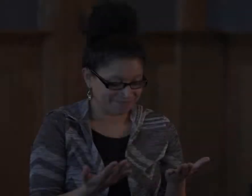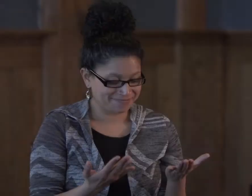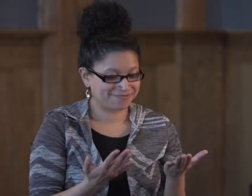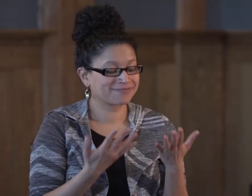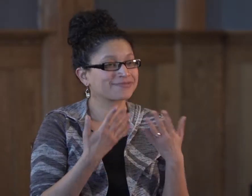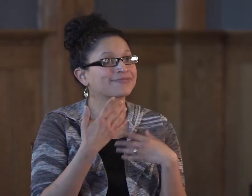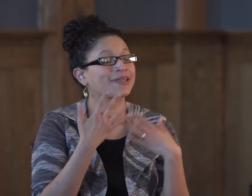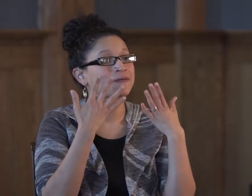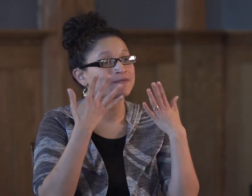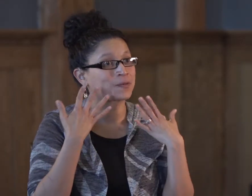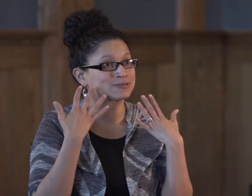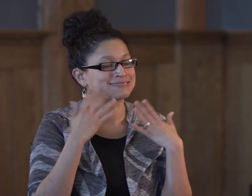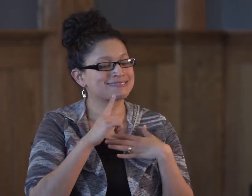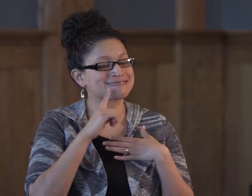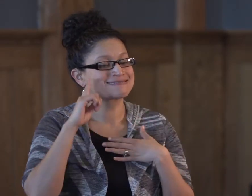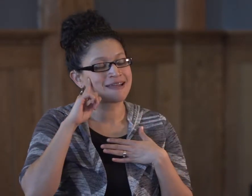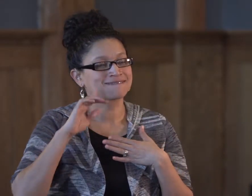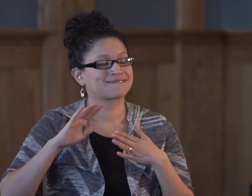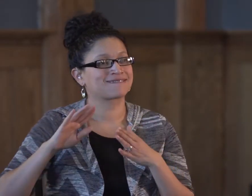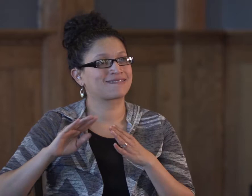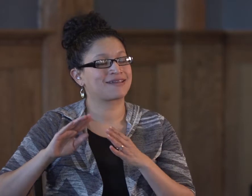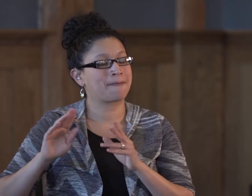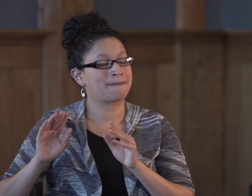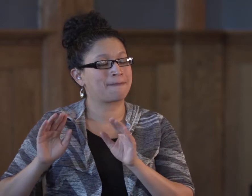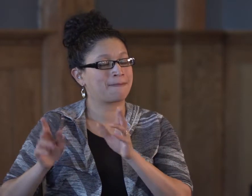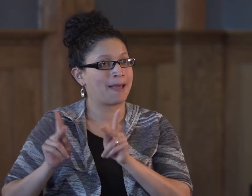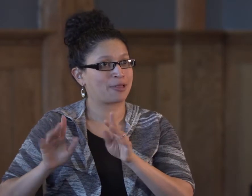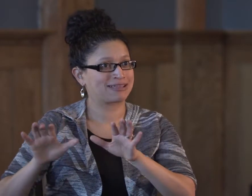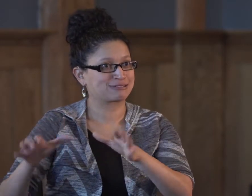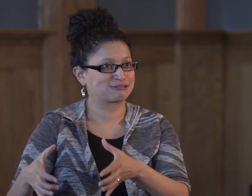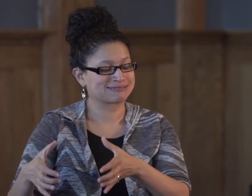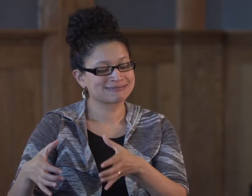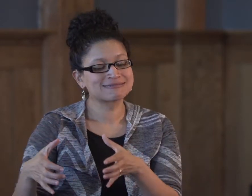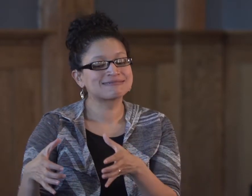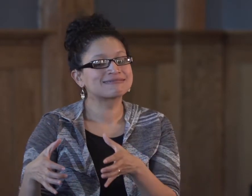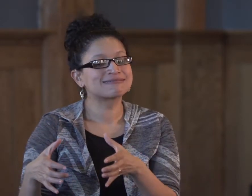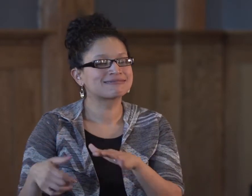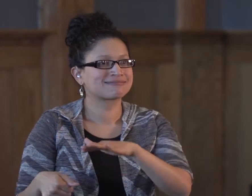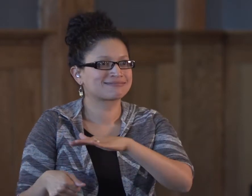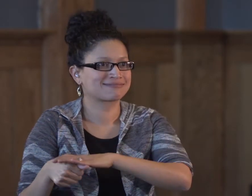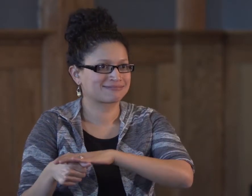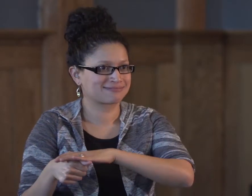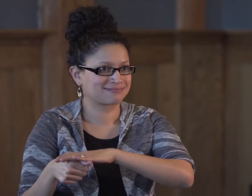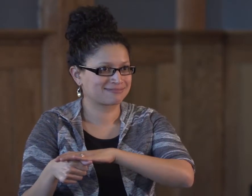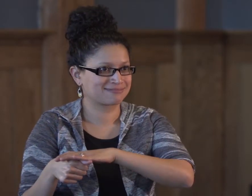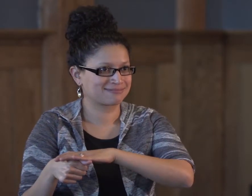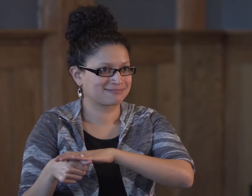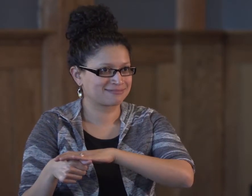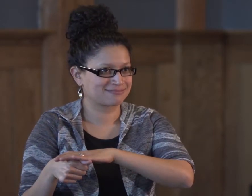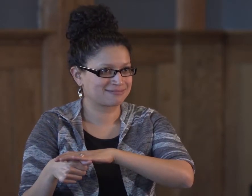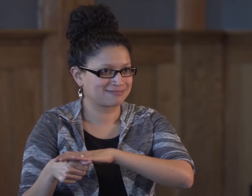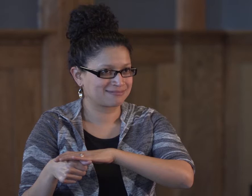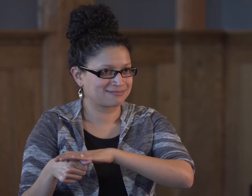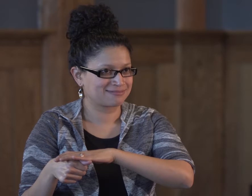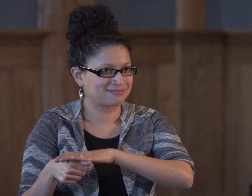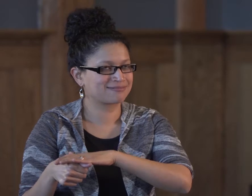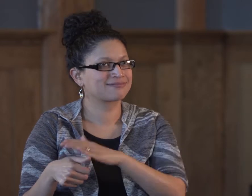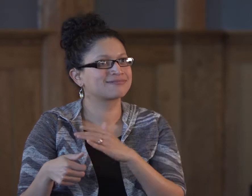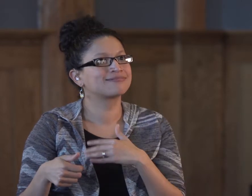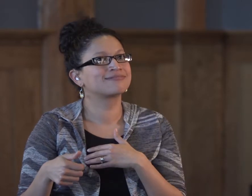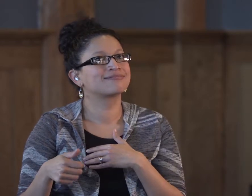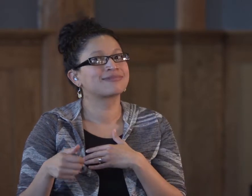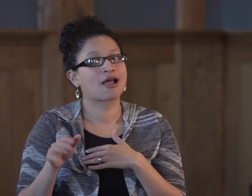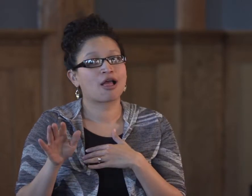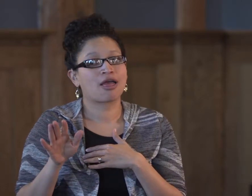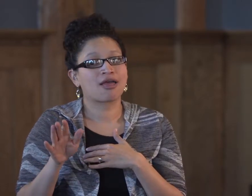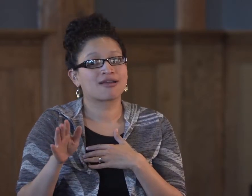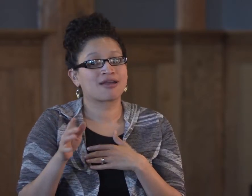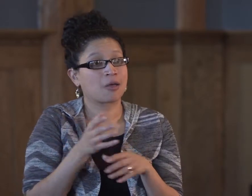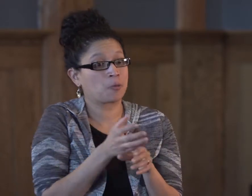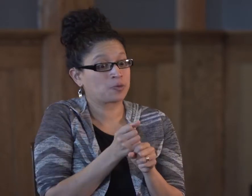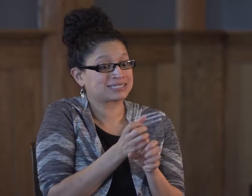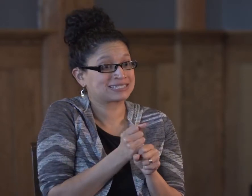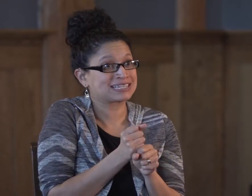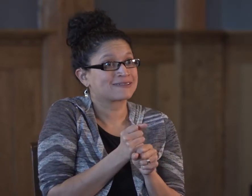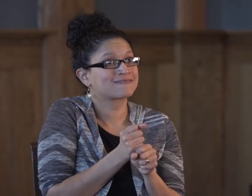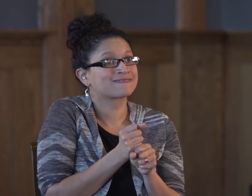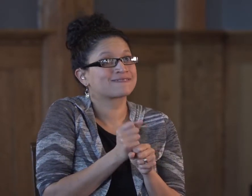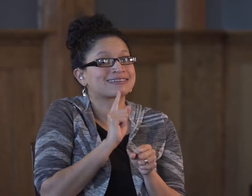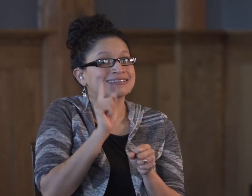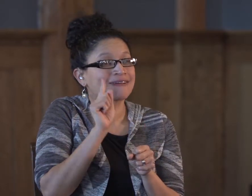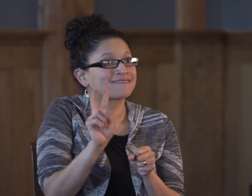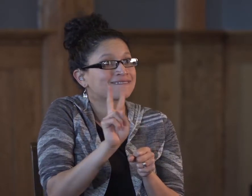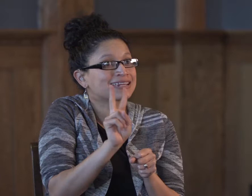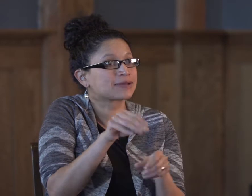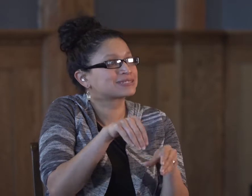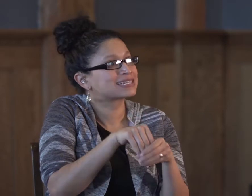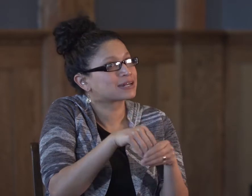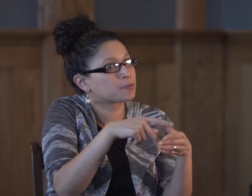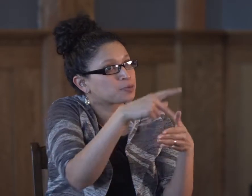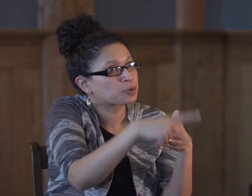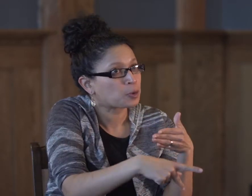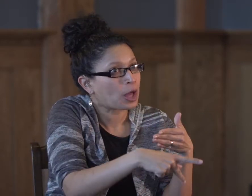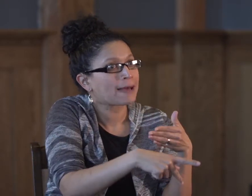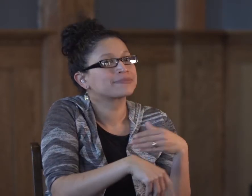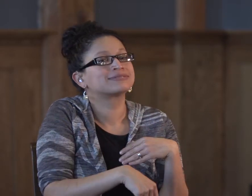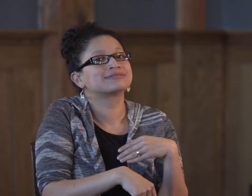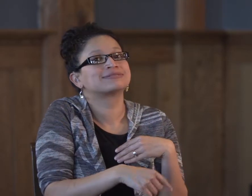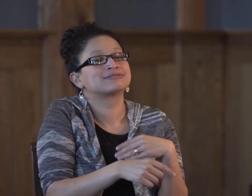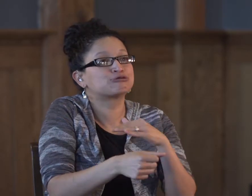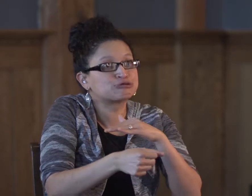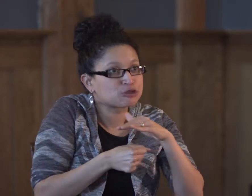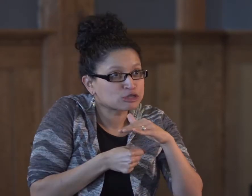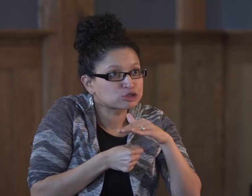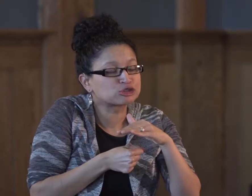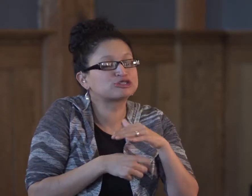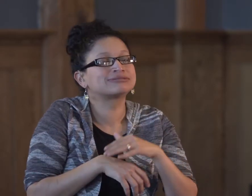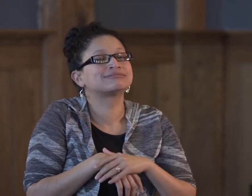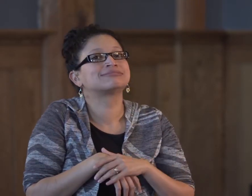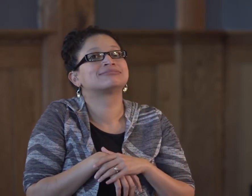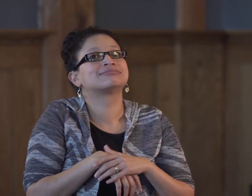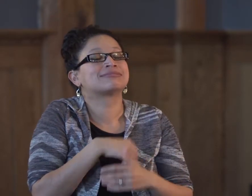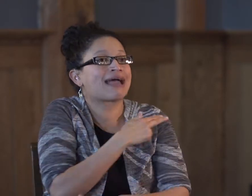Unfortunately, the Deaf population is hidden in some regards. Deaf victims in programs